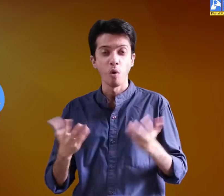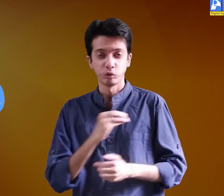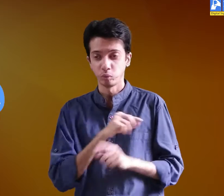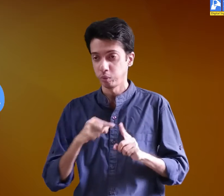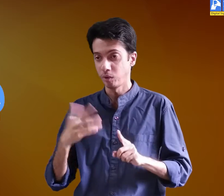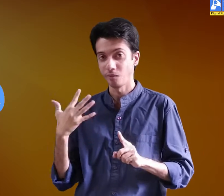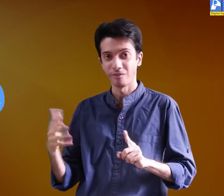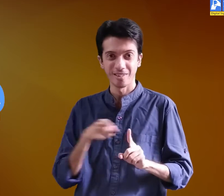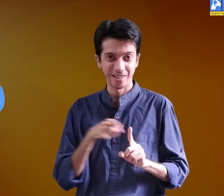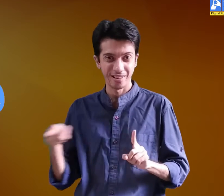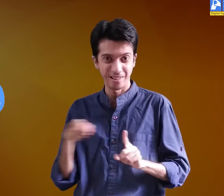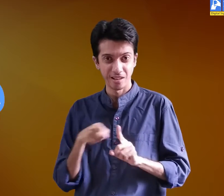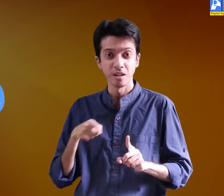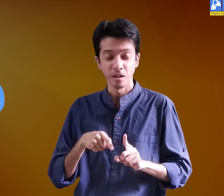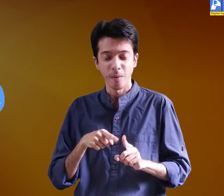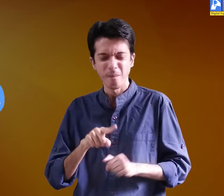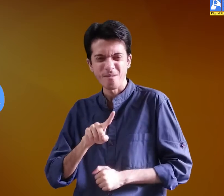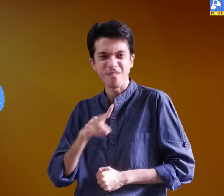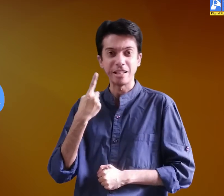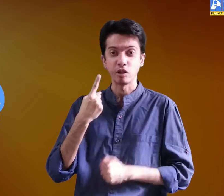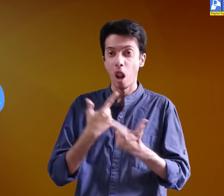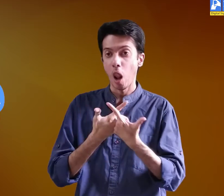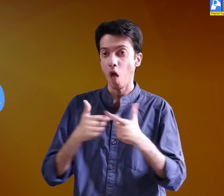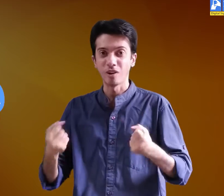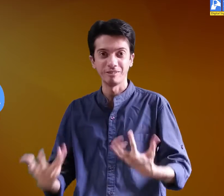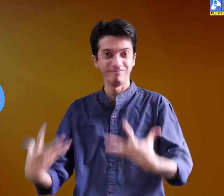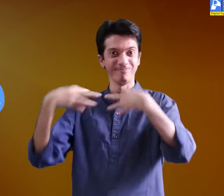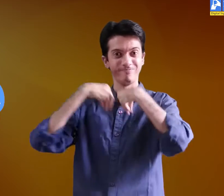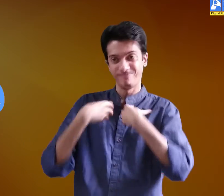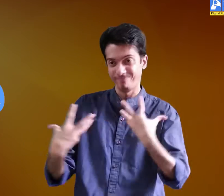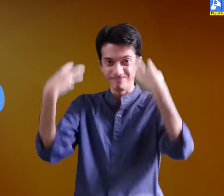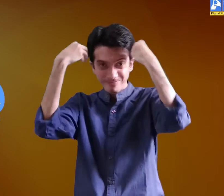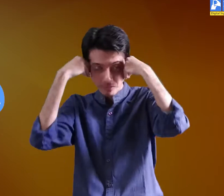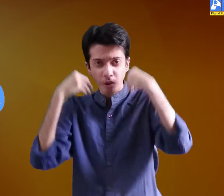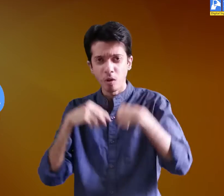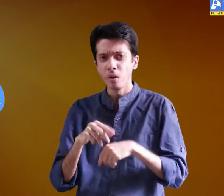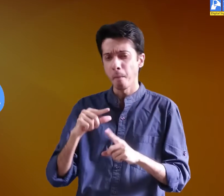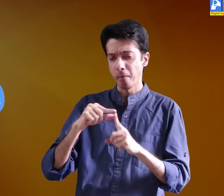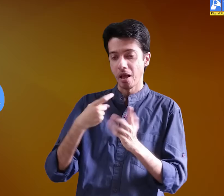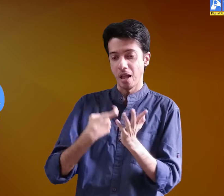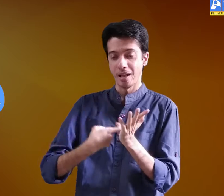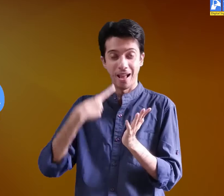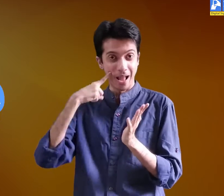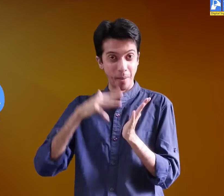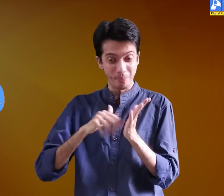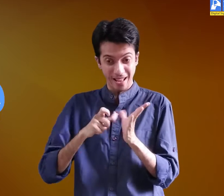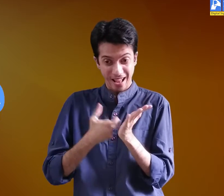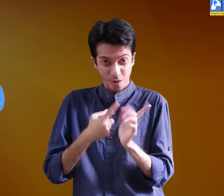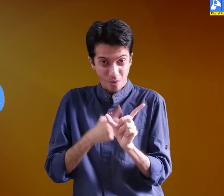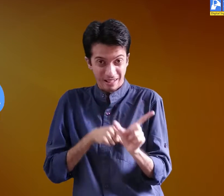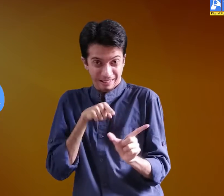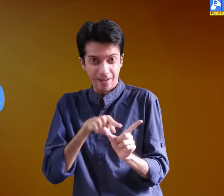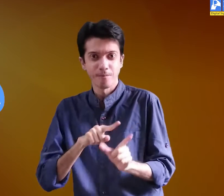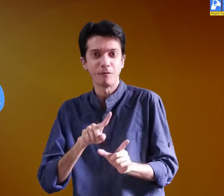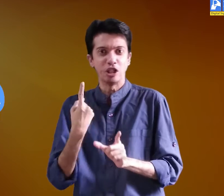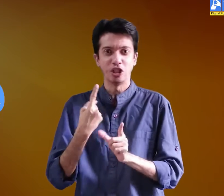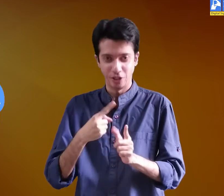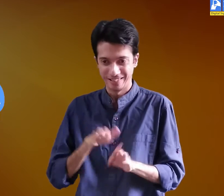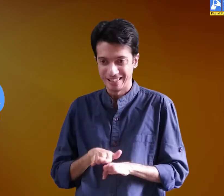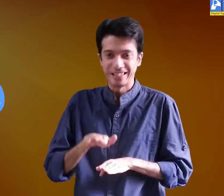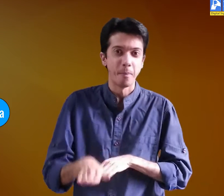For a child the age between zero to five years is a critical period. When a child acquire his primary language.